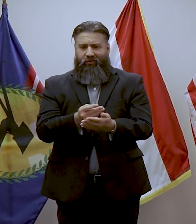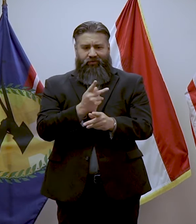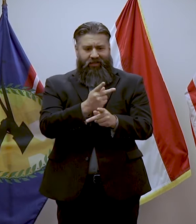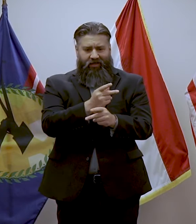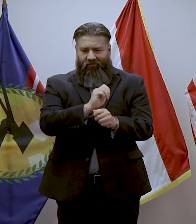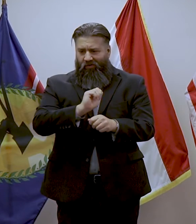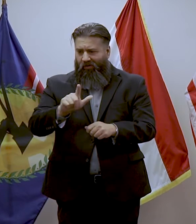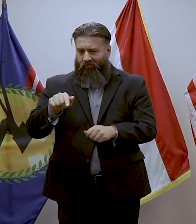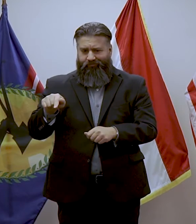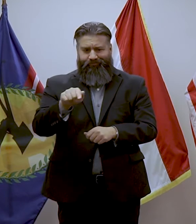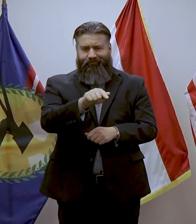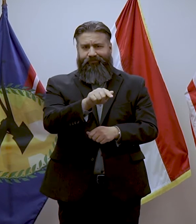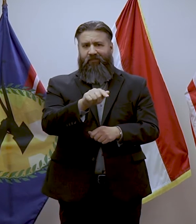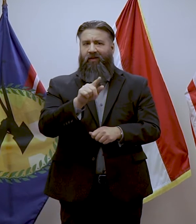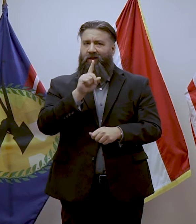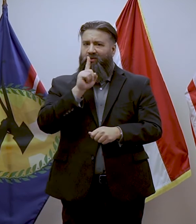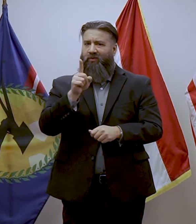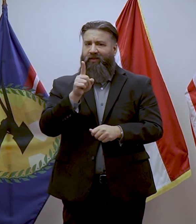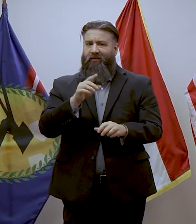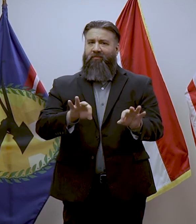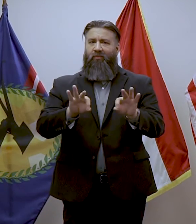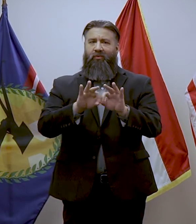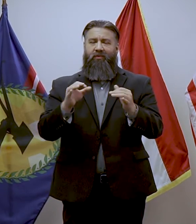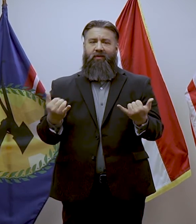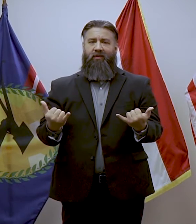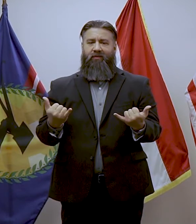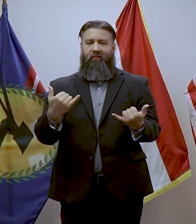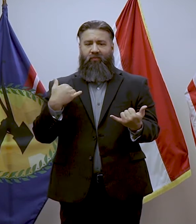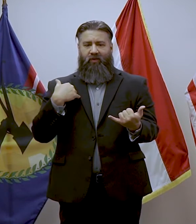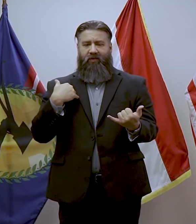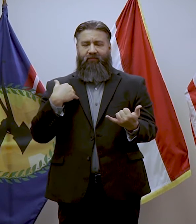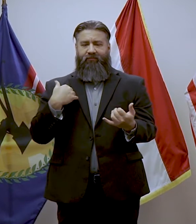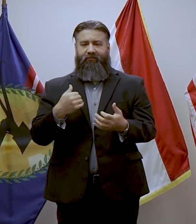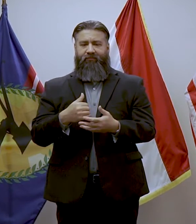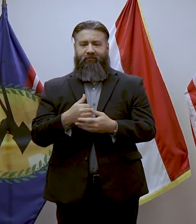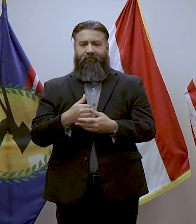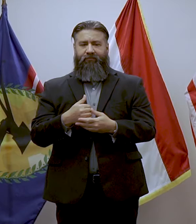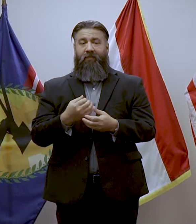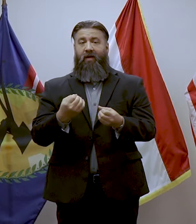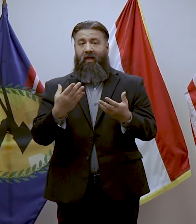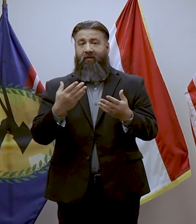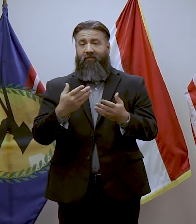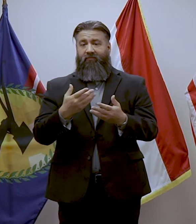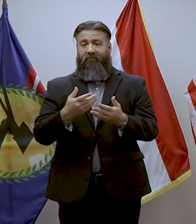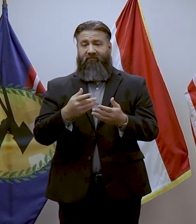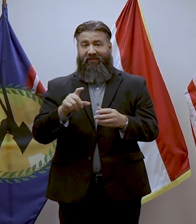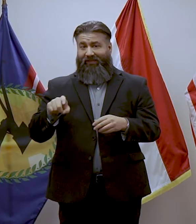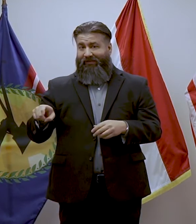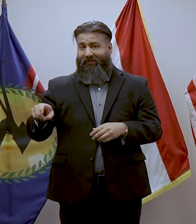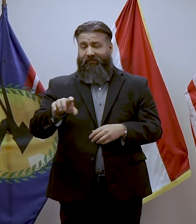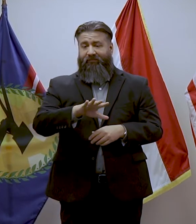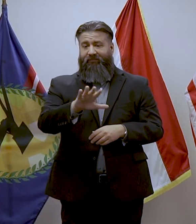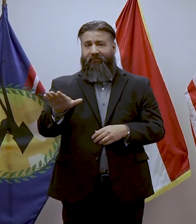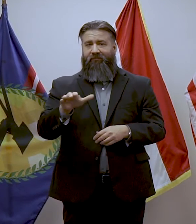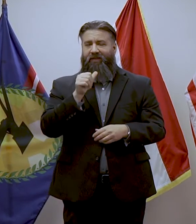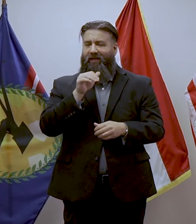And I think that's really the theme here today is that we have we have a lot of needs and not enough money to take care of all of them.